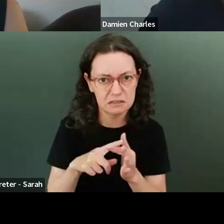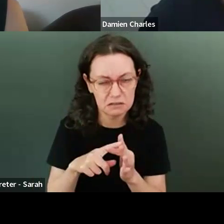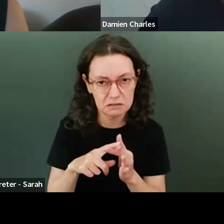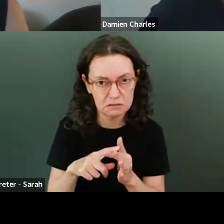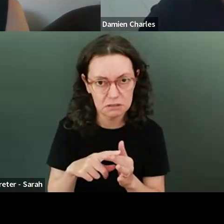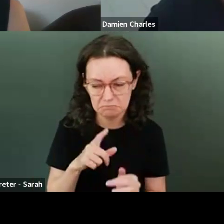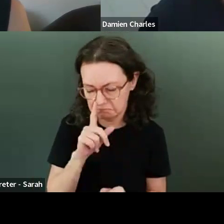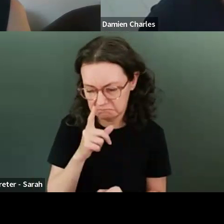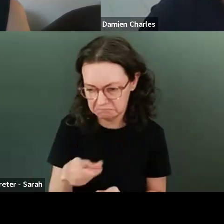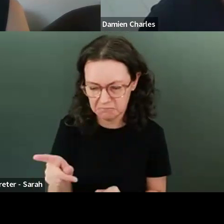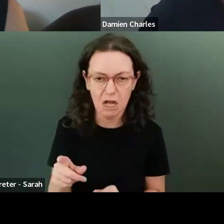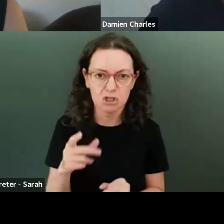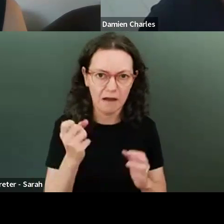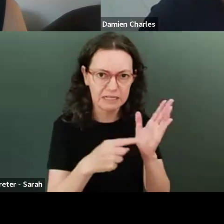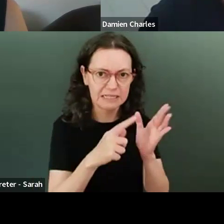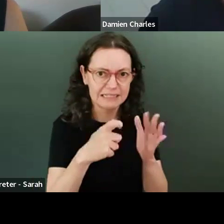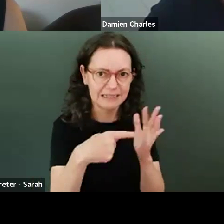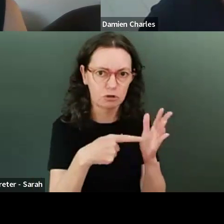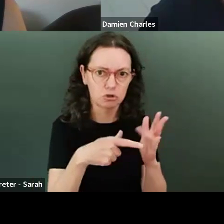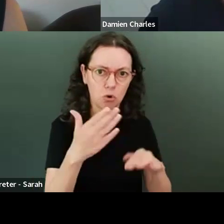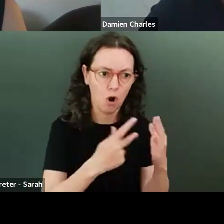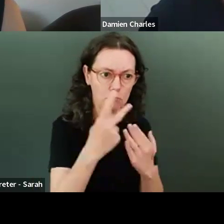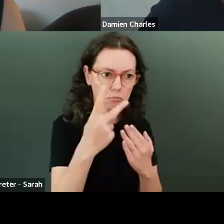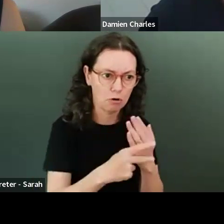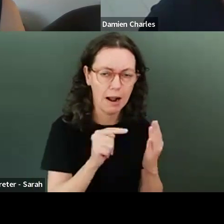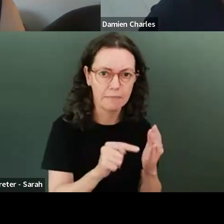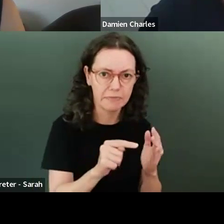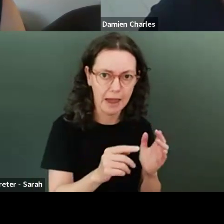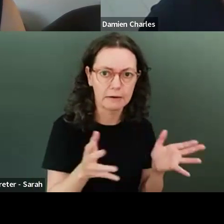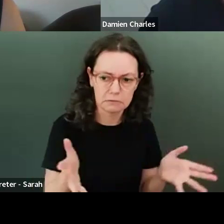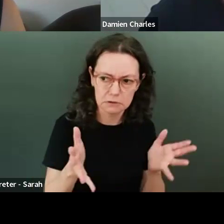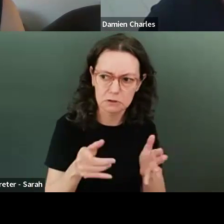young people with disabilities while they were still at school and that